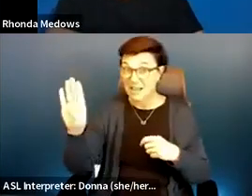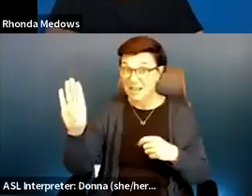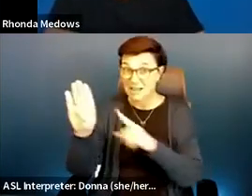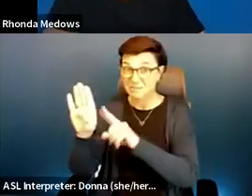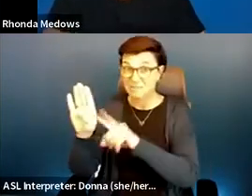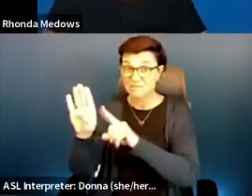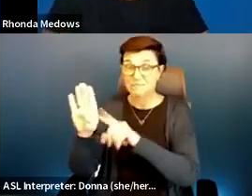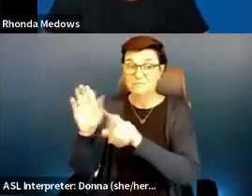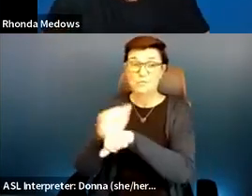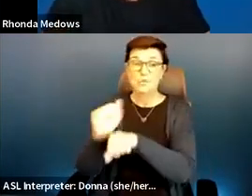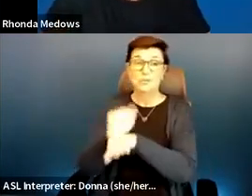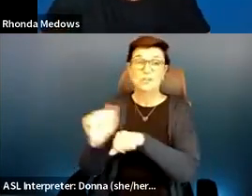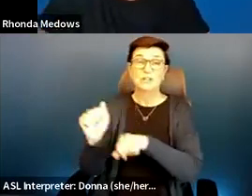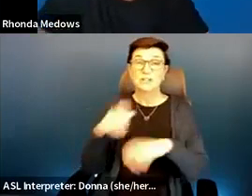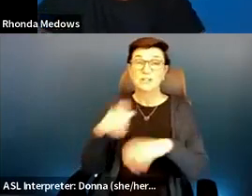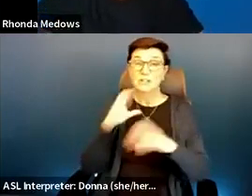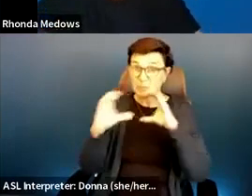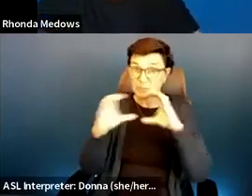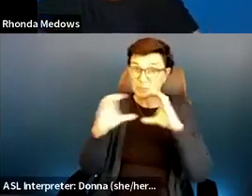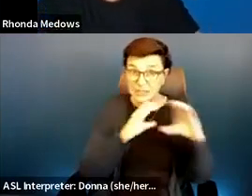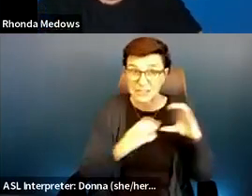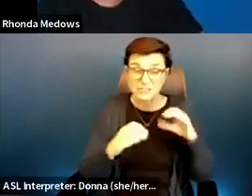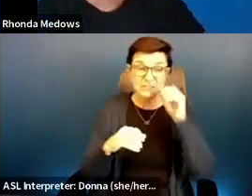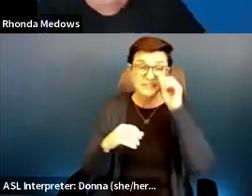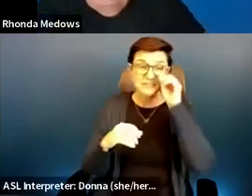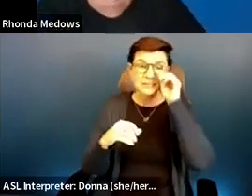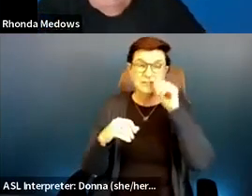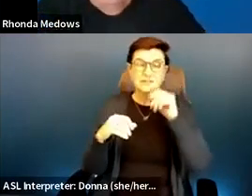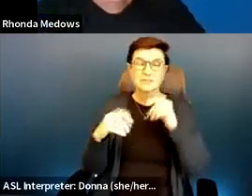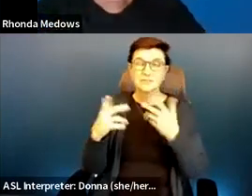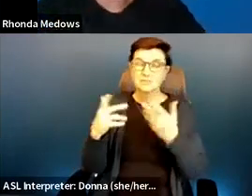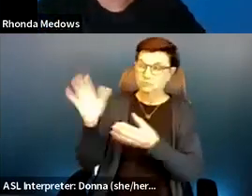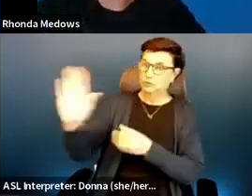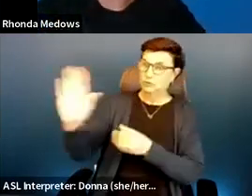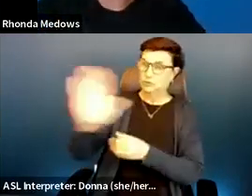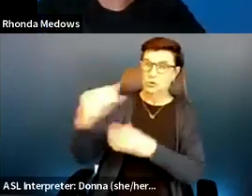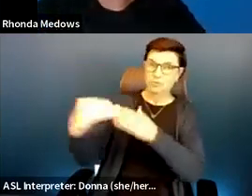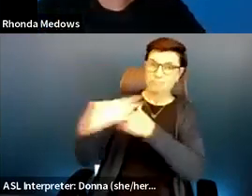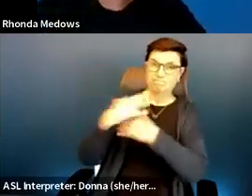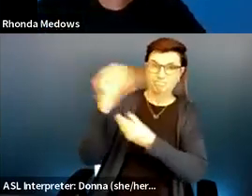talked about communications, hearing from you on where we can continue to do better,